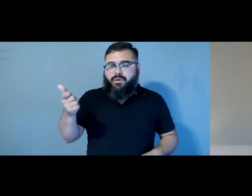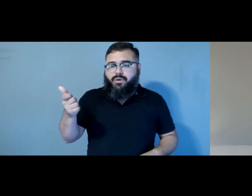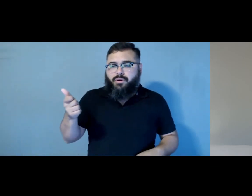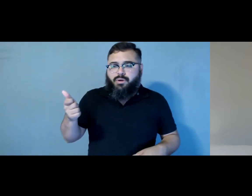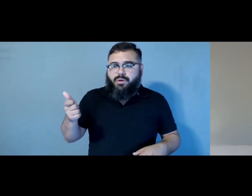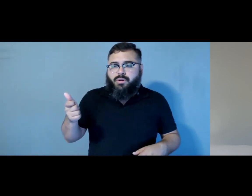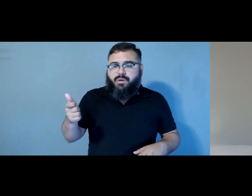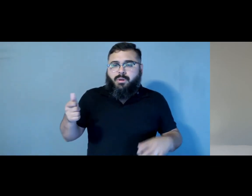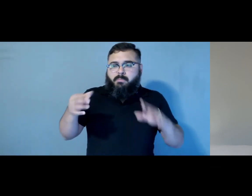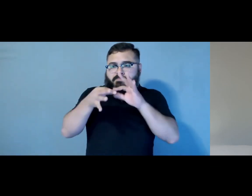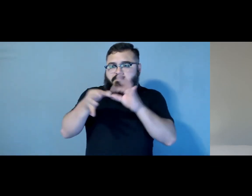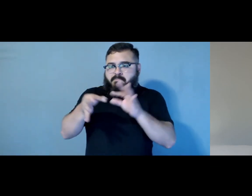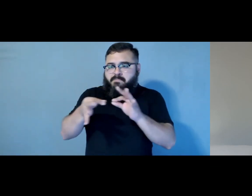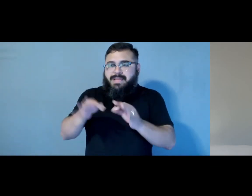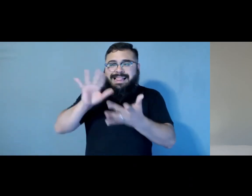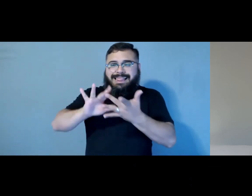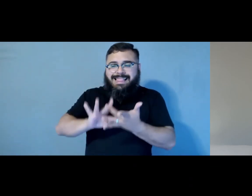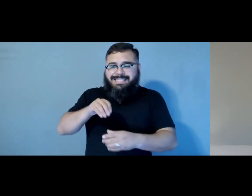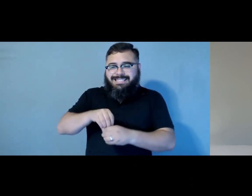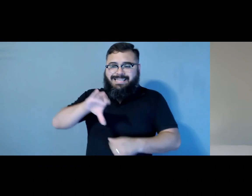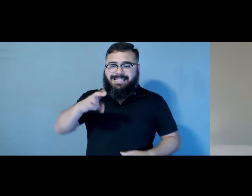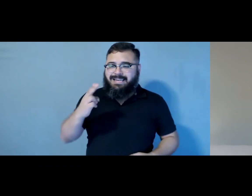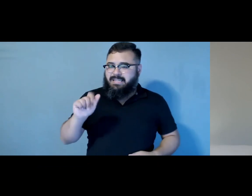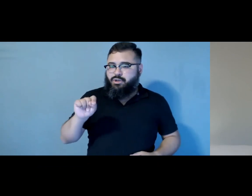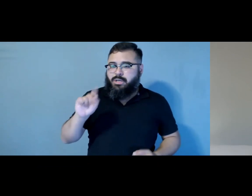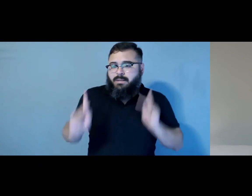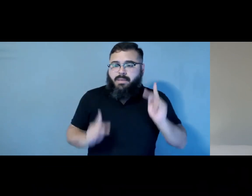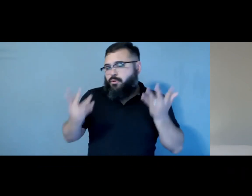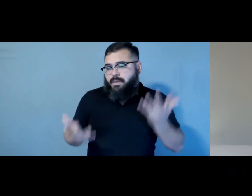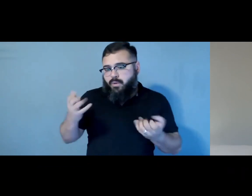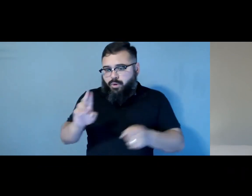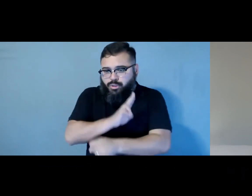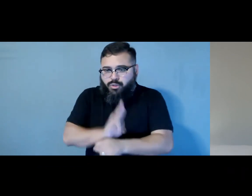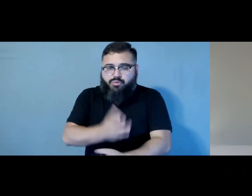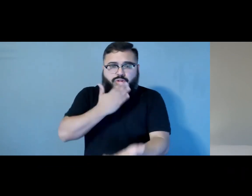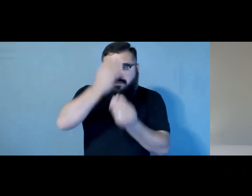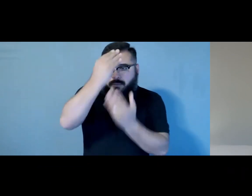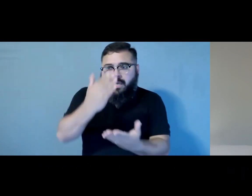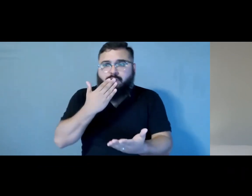to the chats that people might wanna refer to with good information, good resources. So I would encourage everybody